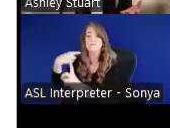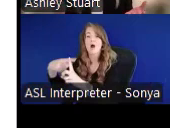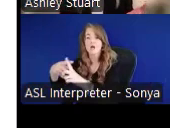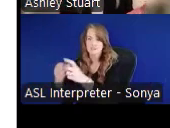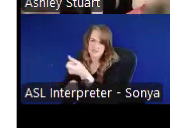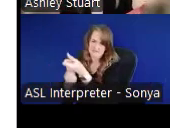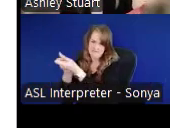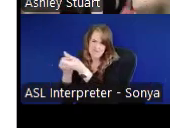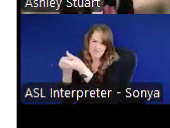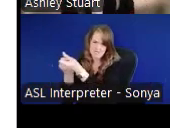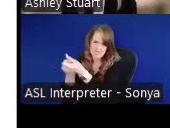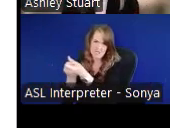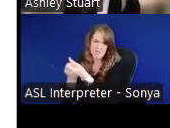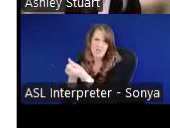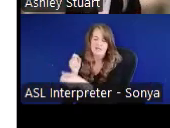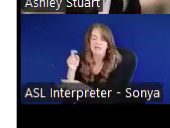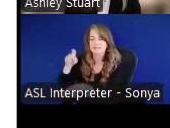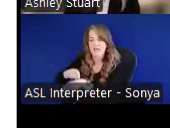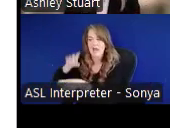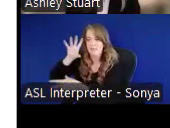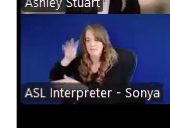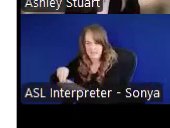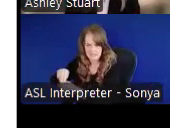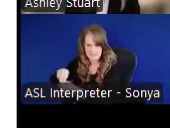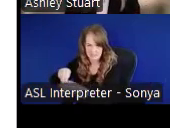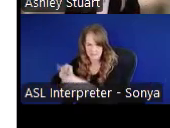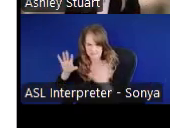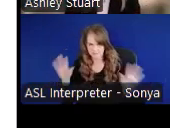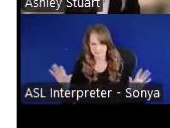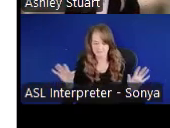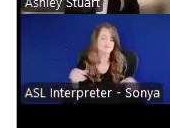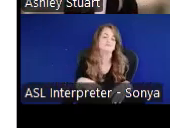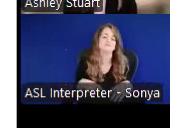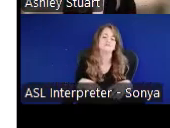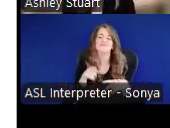time in so really, what this is trying to say is that, like, if